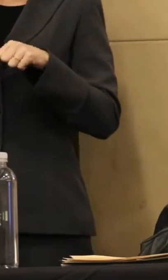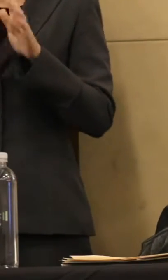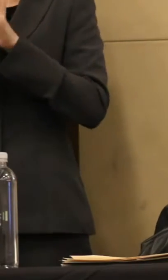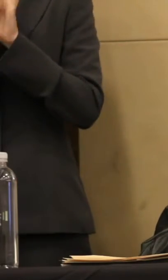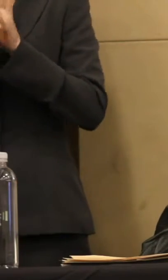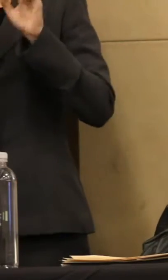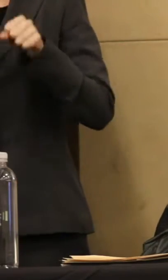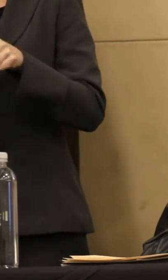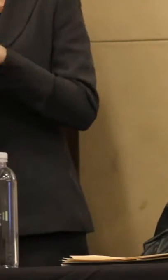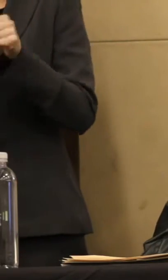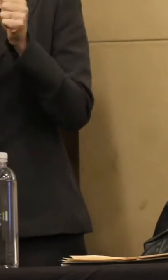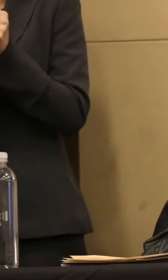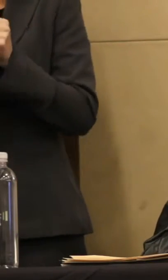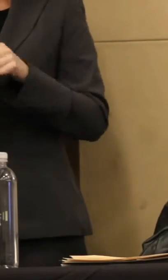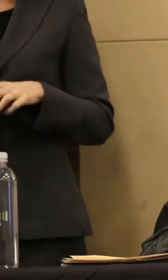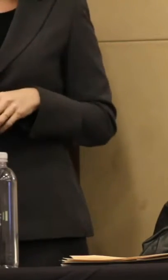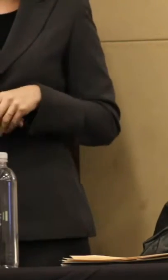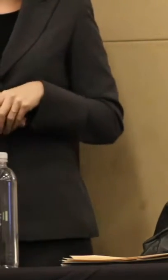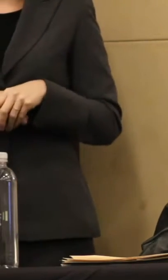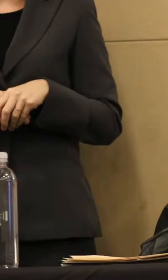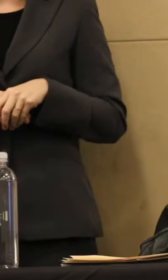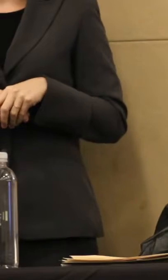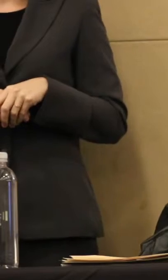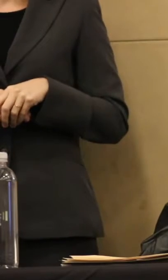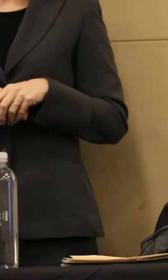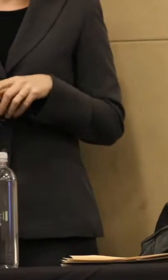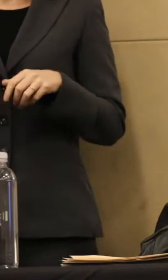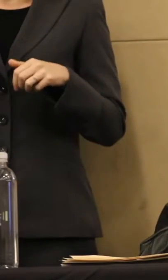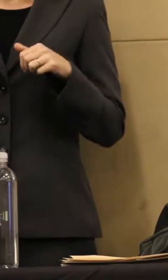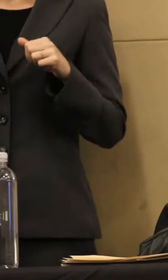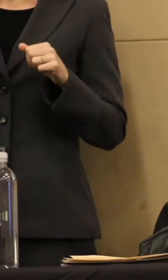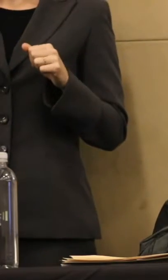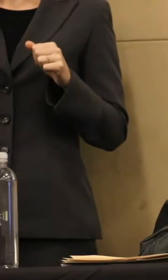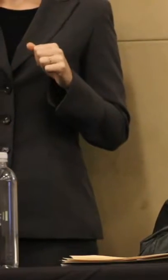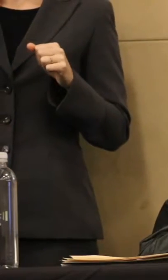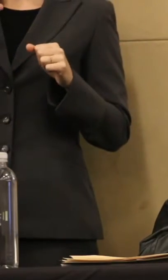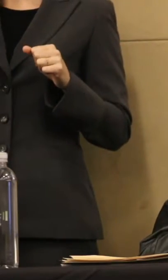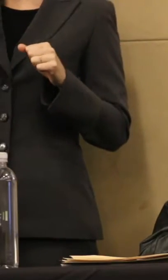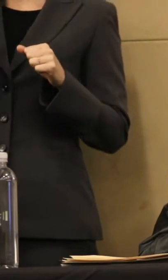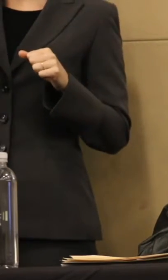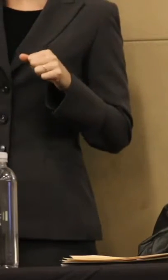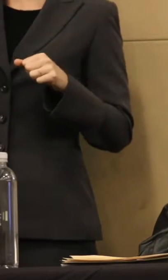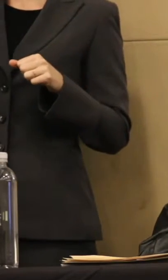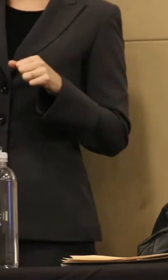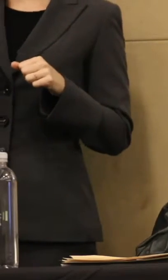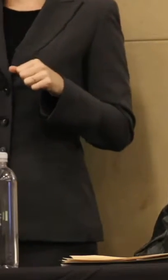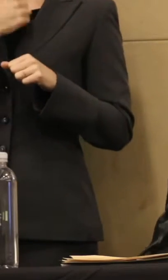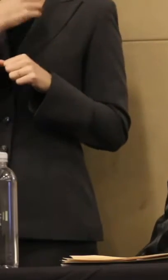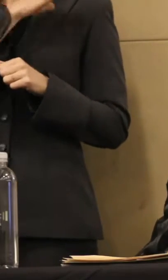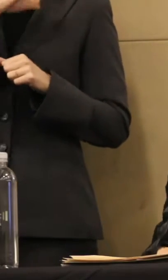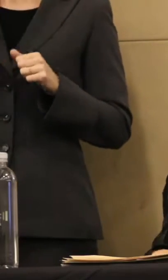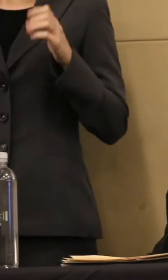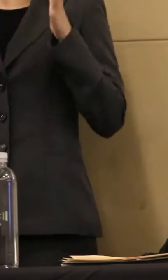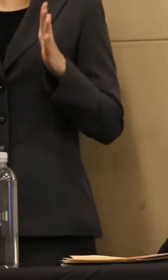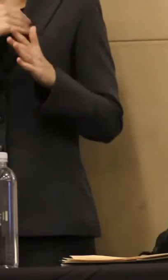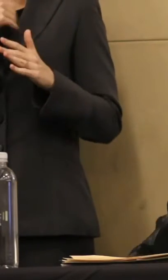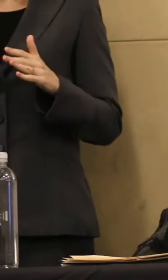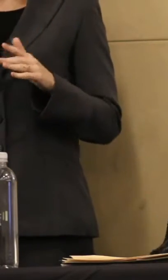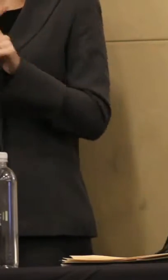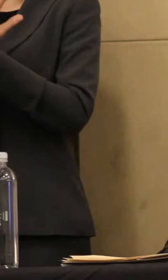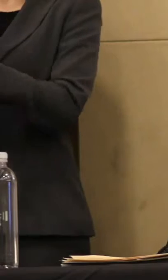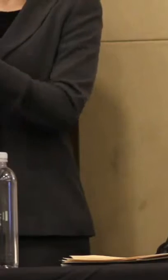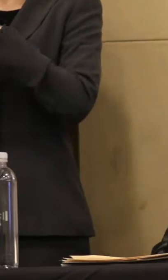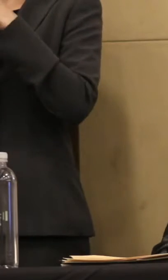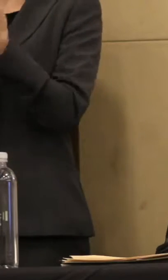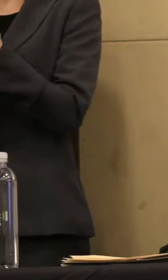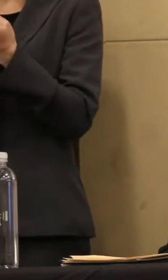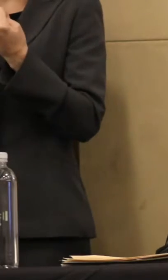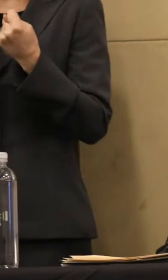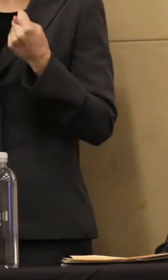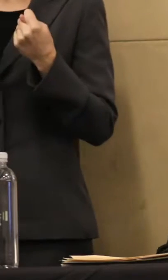I'd love to tell our congressional members and their teams more about this when it's